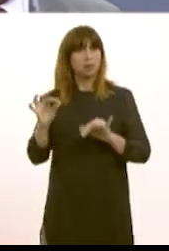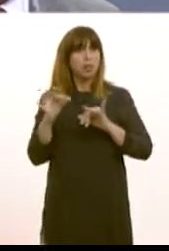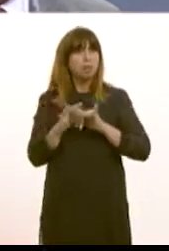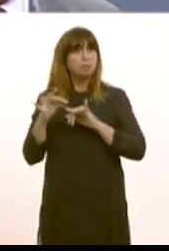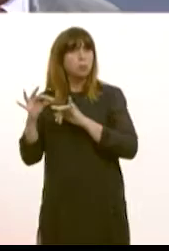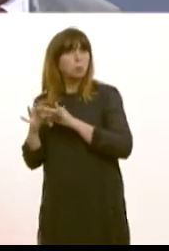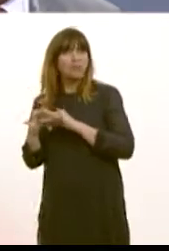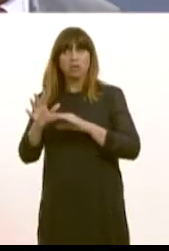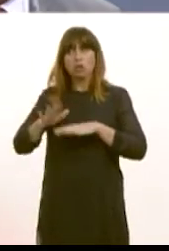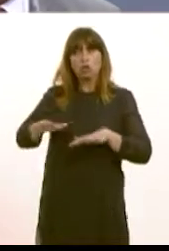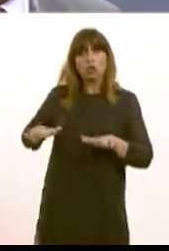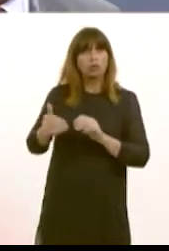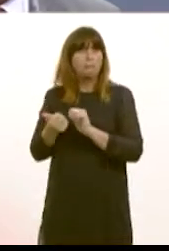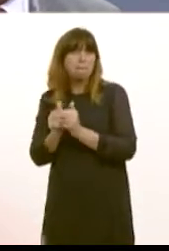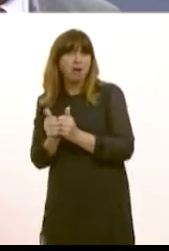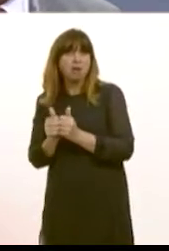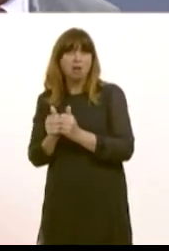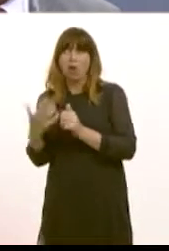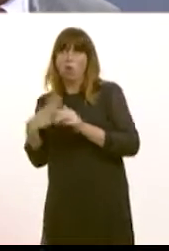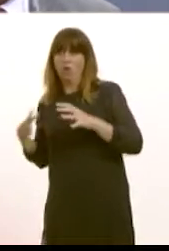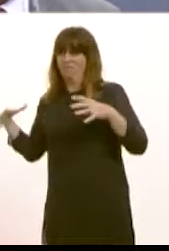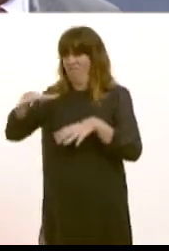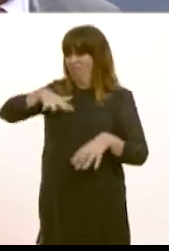their spouses, their partners, their children, they want them to have good schools to go